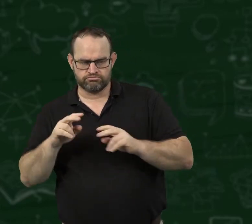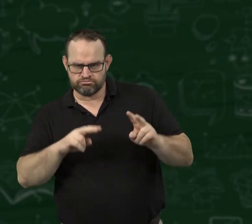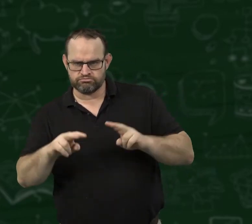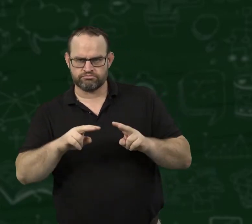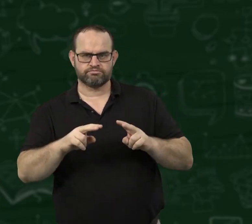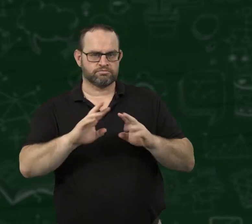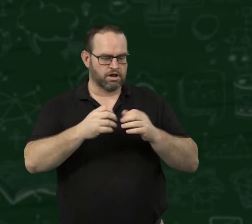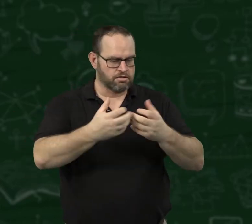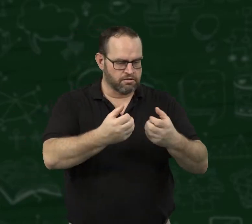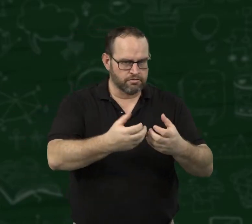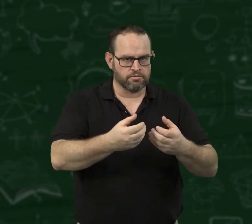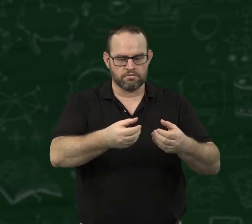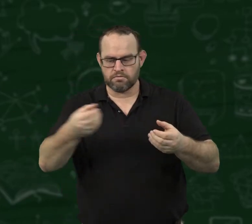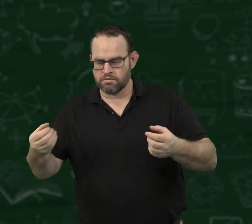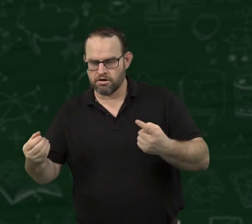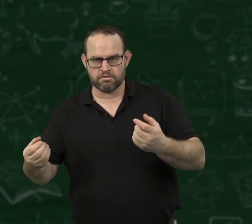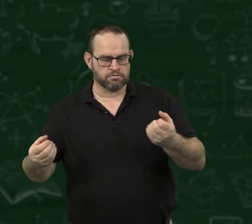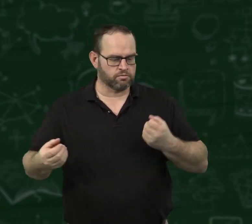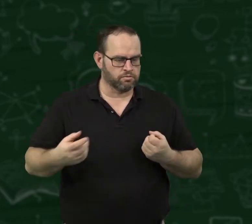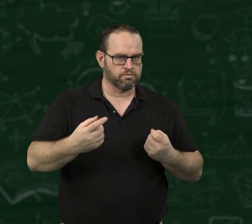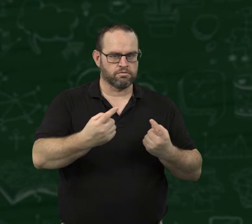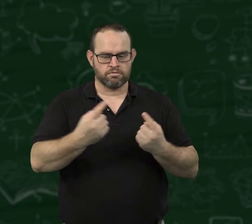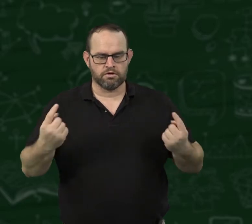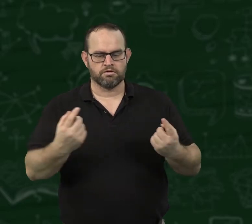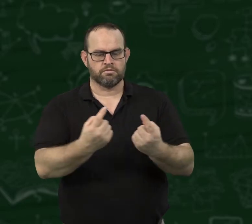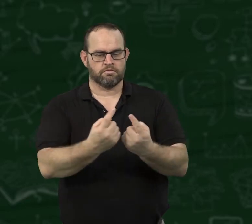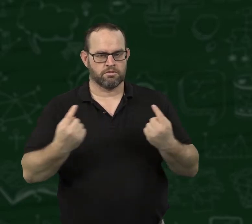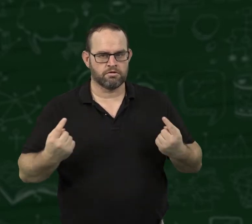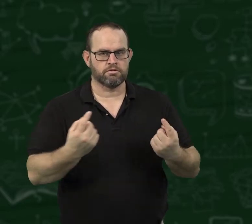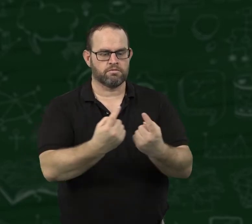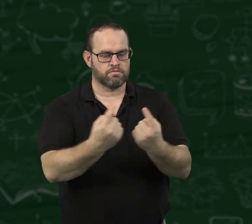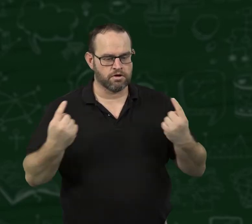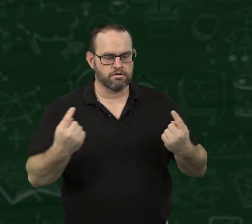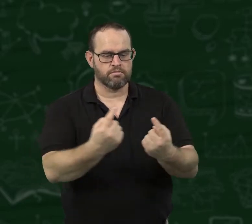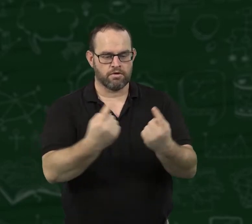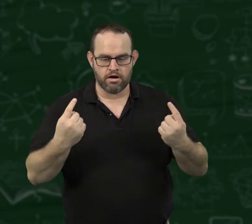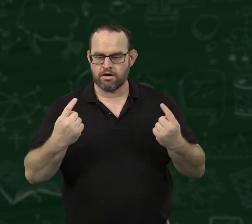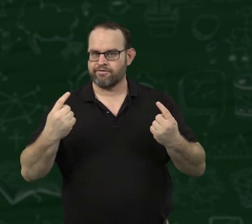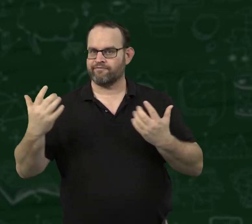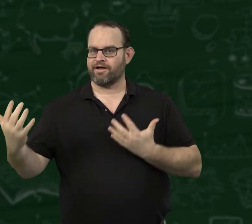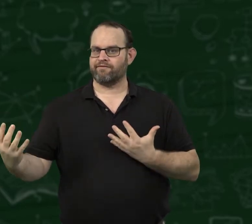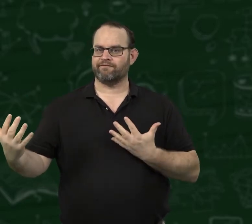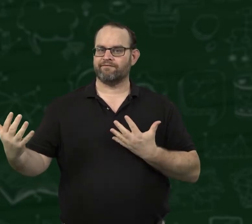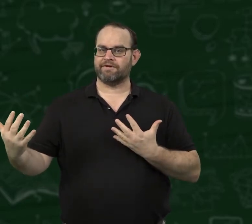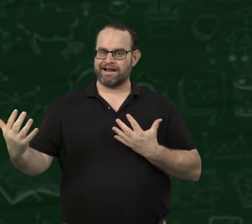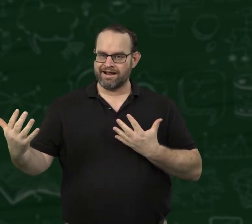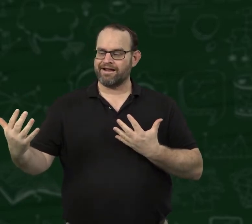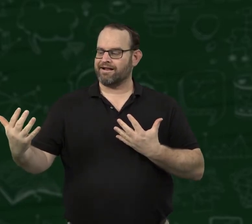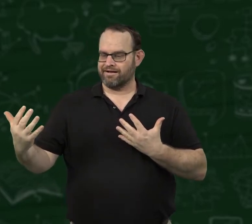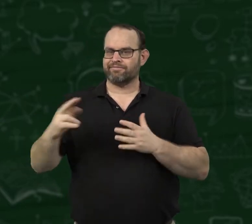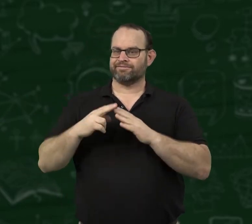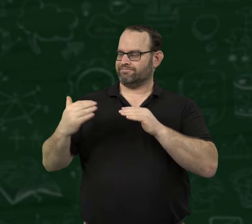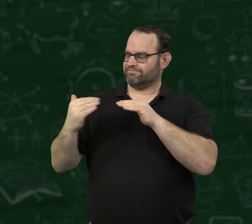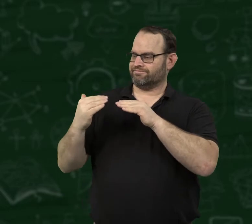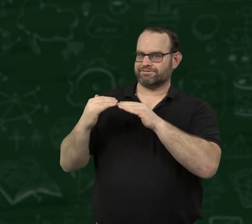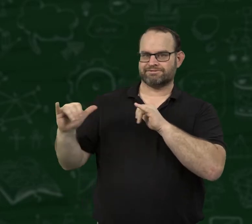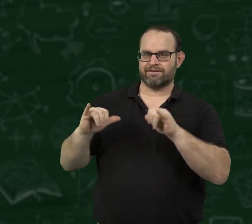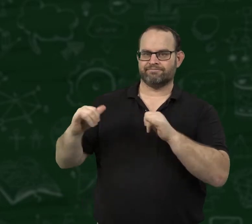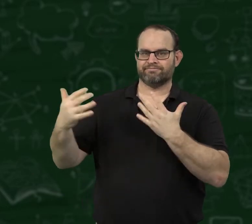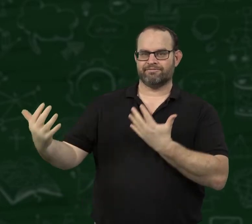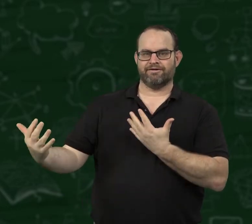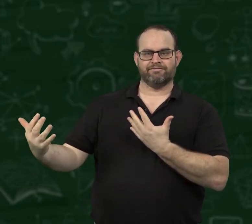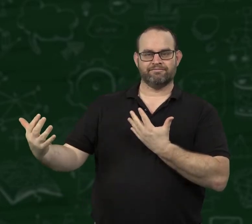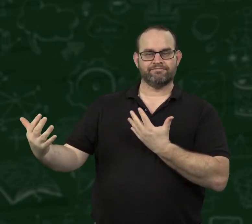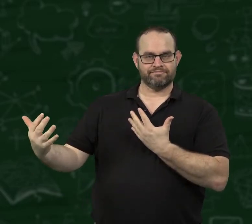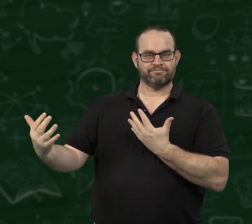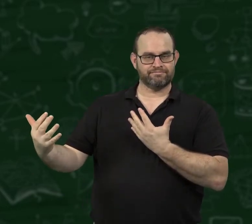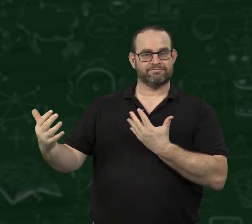To make sure you both received an equal amount, you would each take a piece of candy until you ran out, resulting in 5 pieces of candy each.